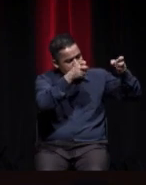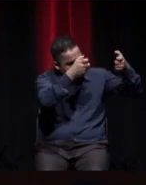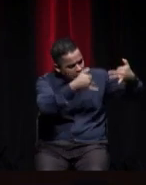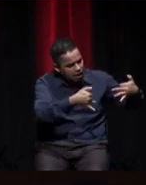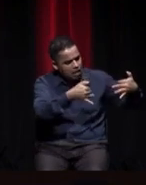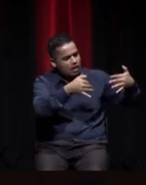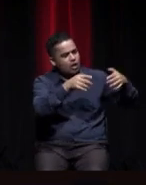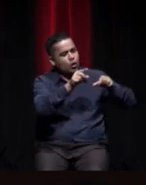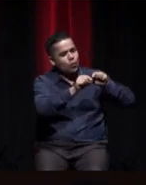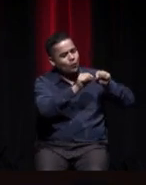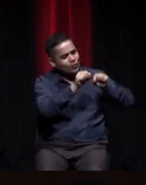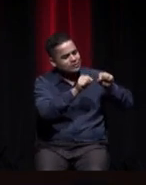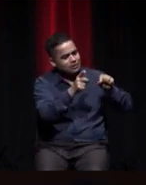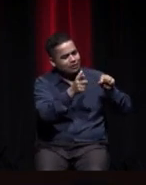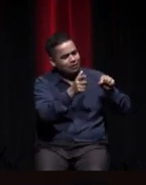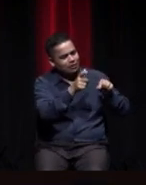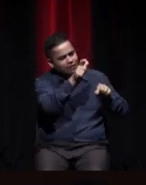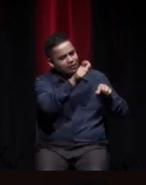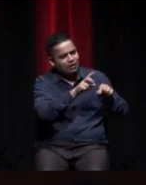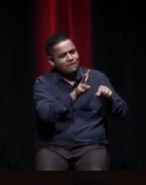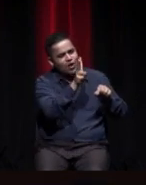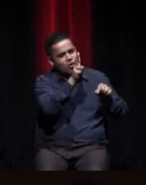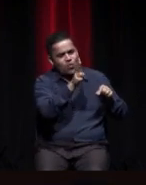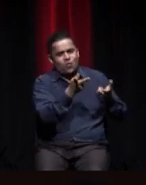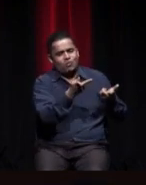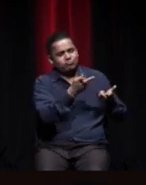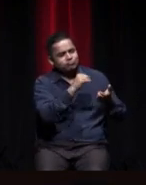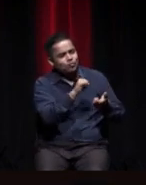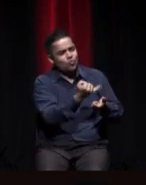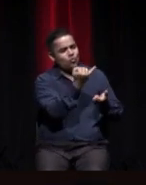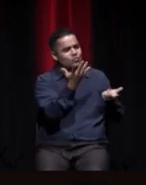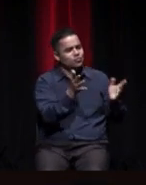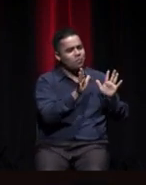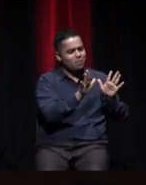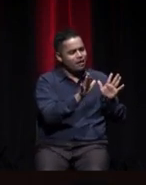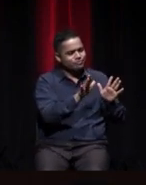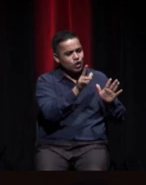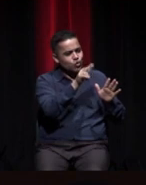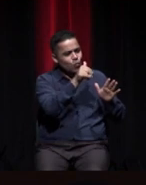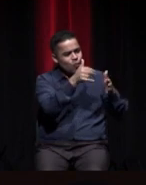what this value of enjoyment would be, but it’s never been described.